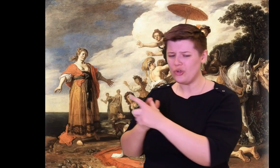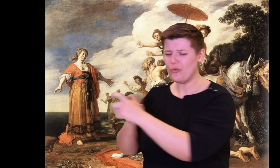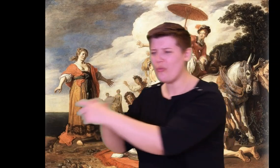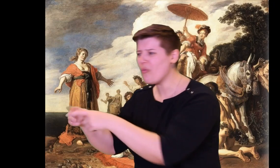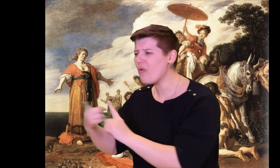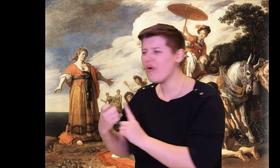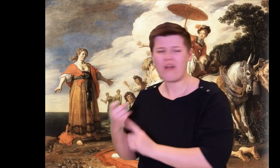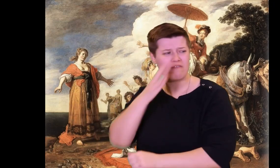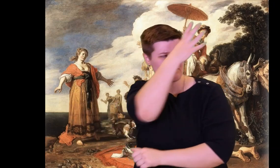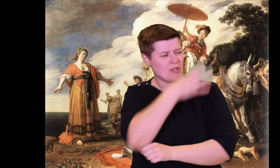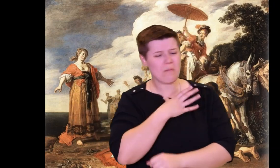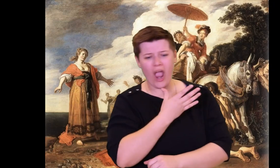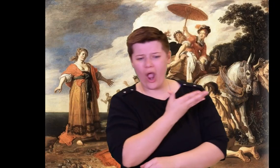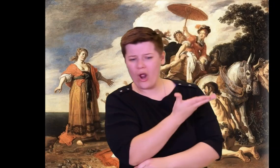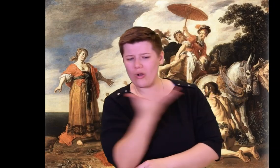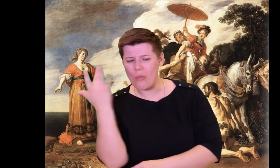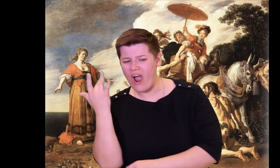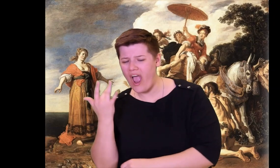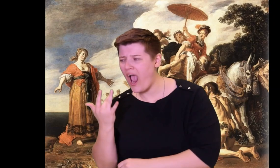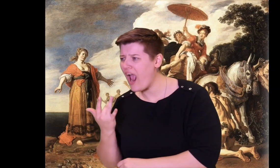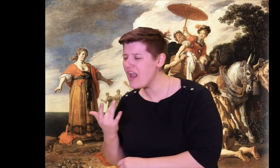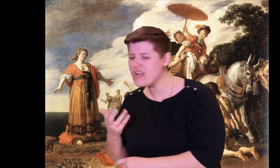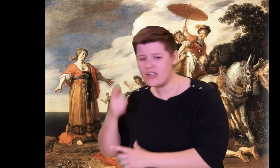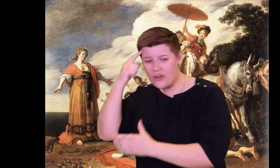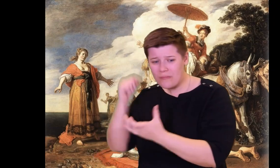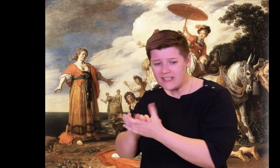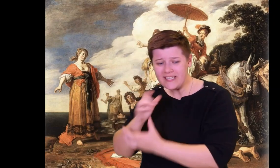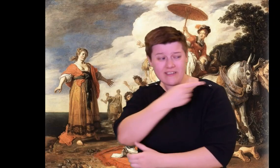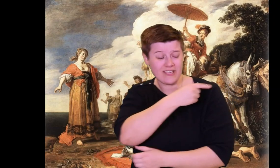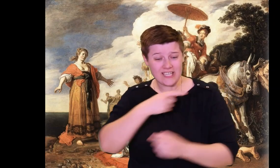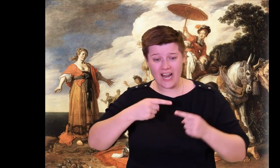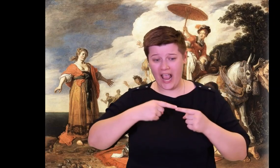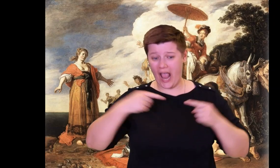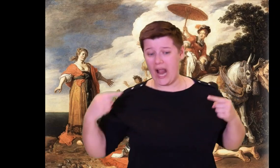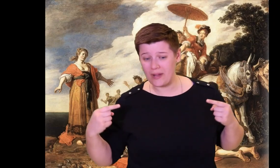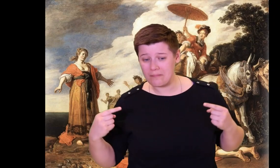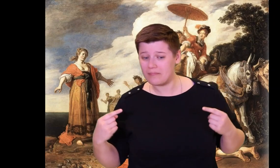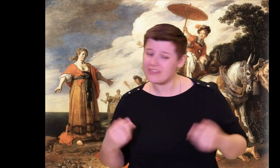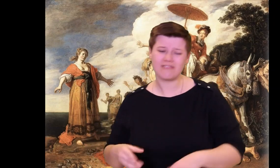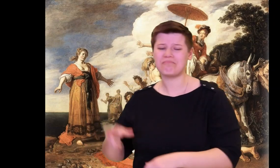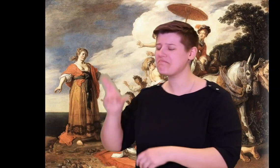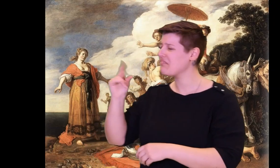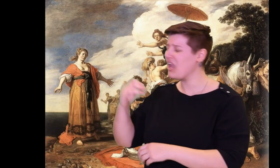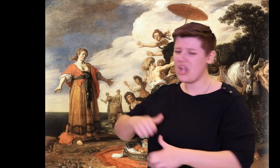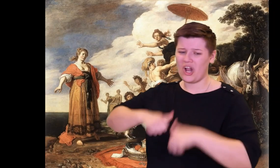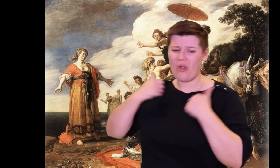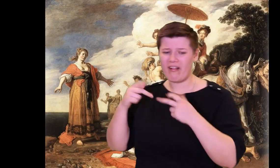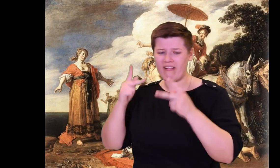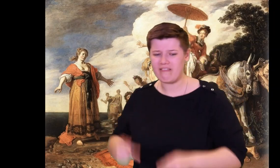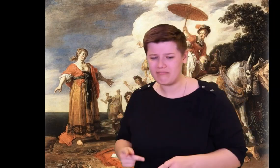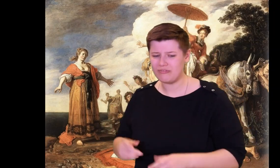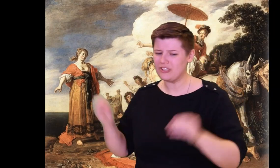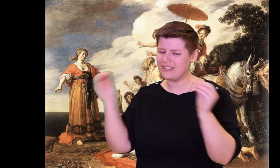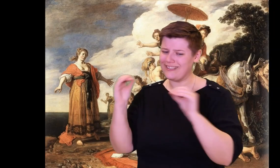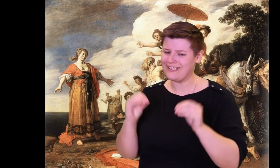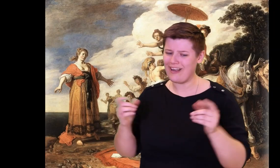Do you believe he is an enemy? No living person ever born would come to our Phaeacia with a hostile mind,